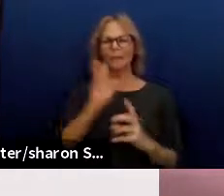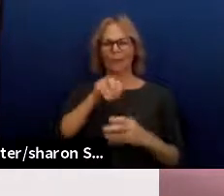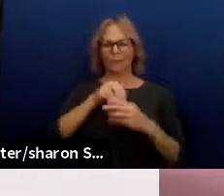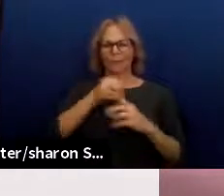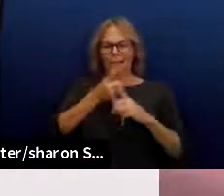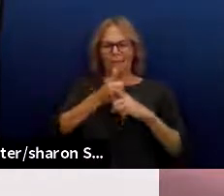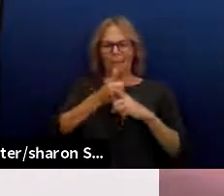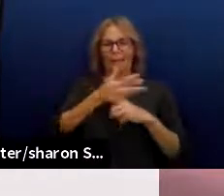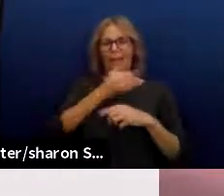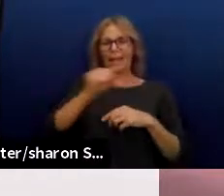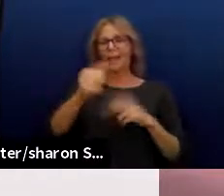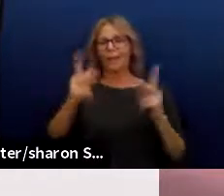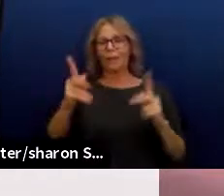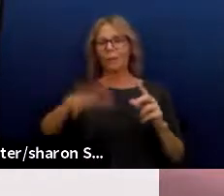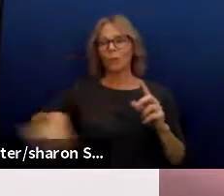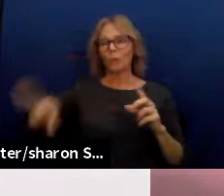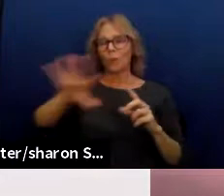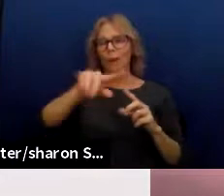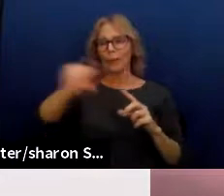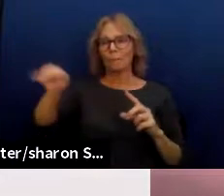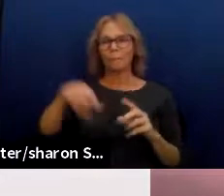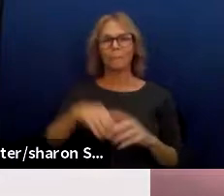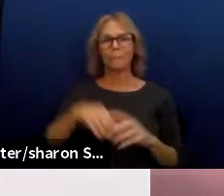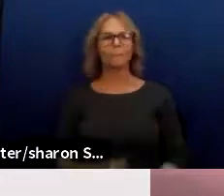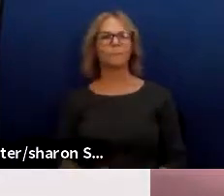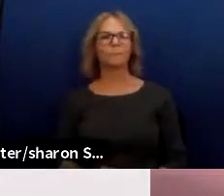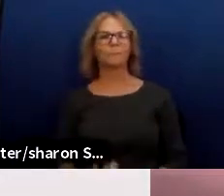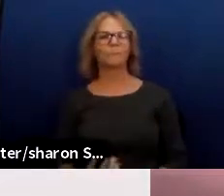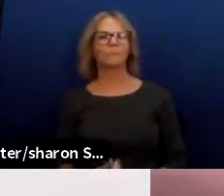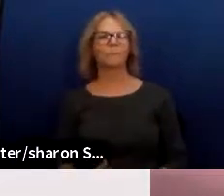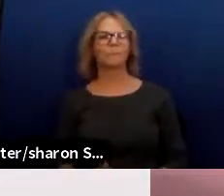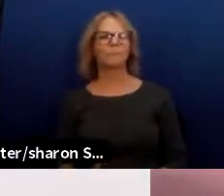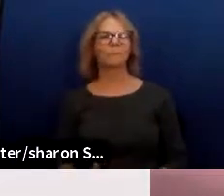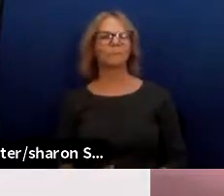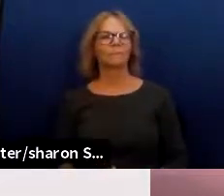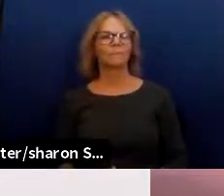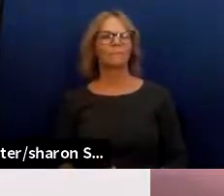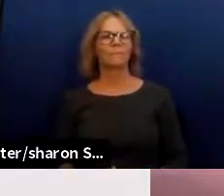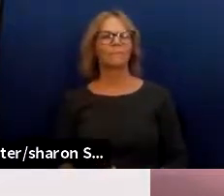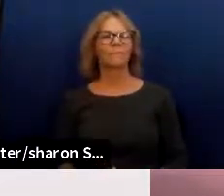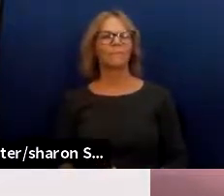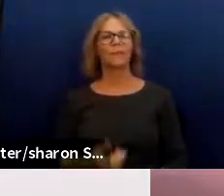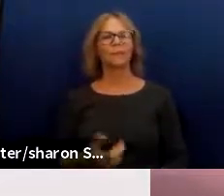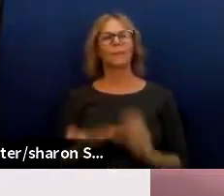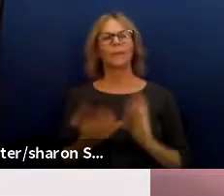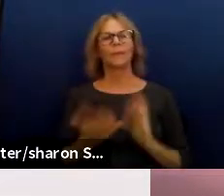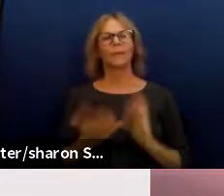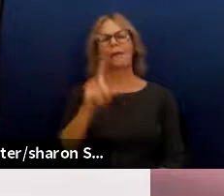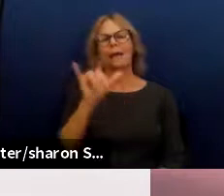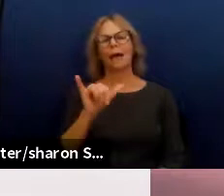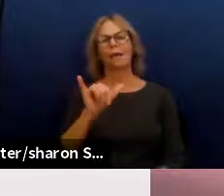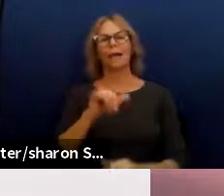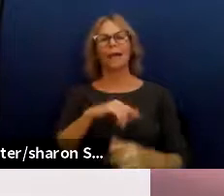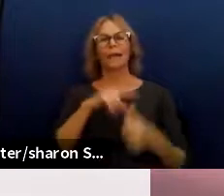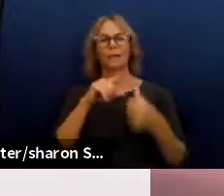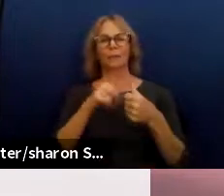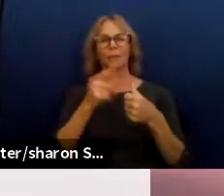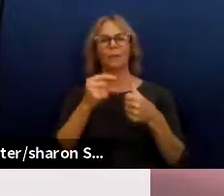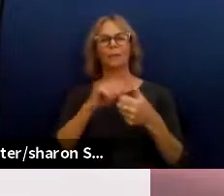in the others, other people around them. So, to be a trans ally, the number one thing you can do is to avoid assumptions. For instance,